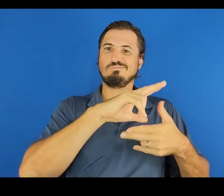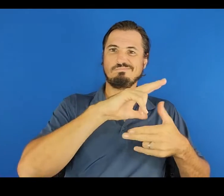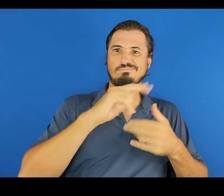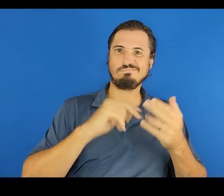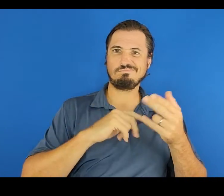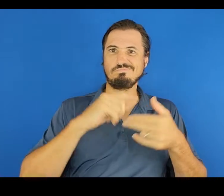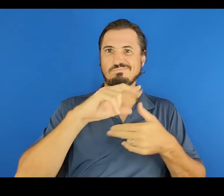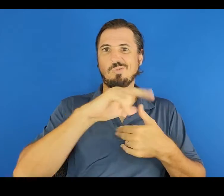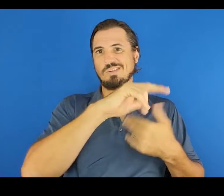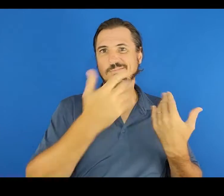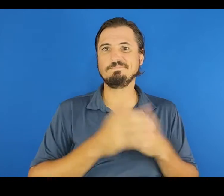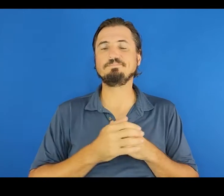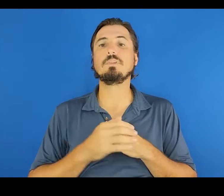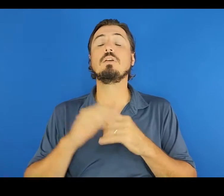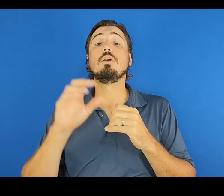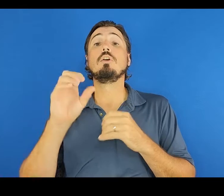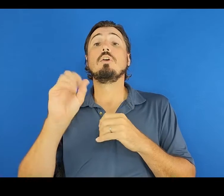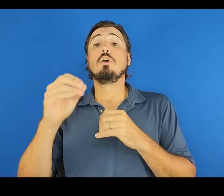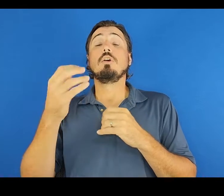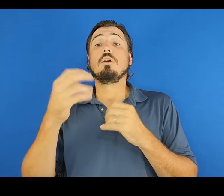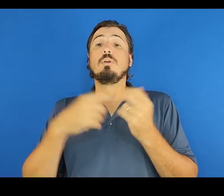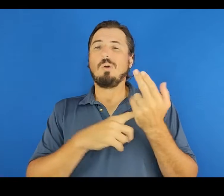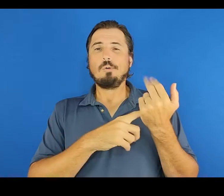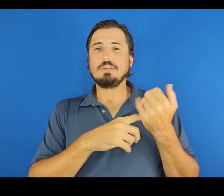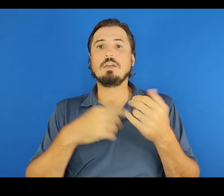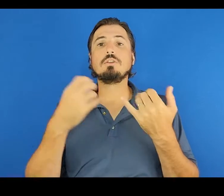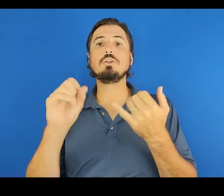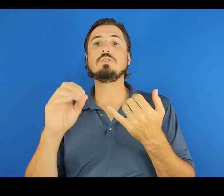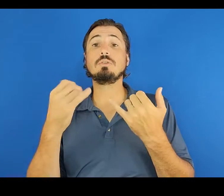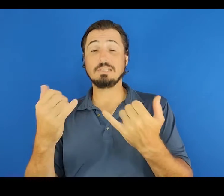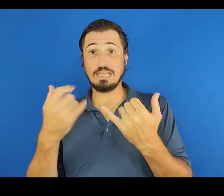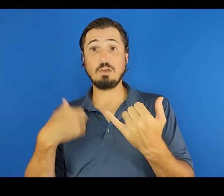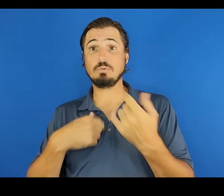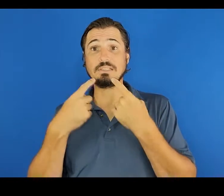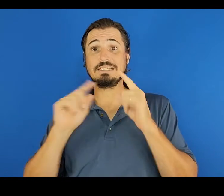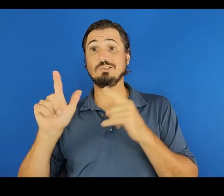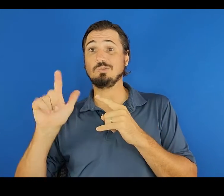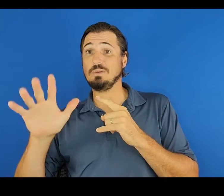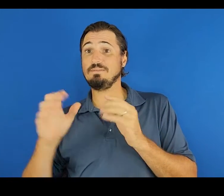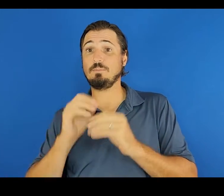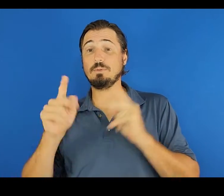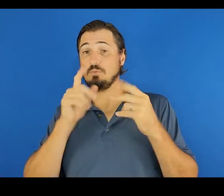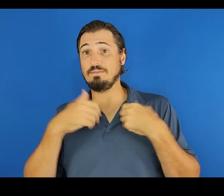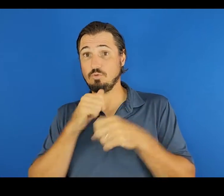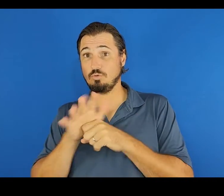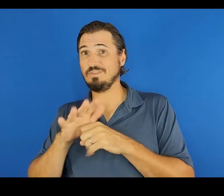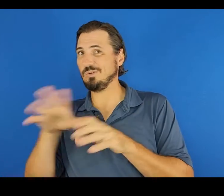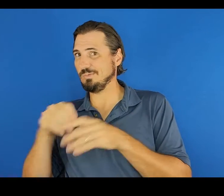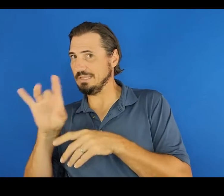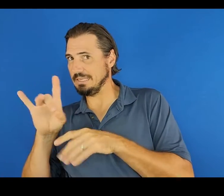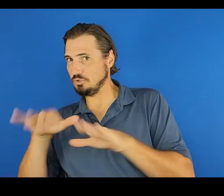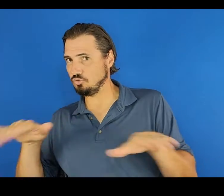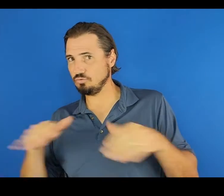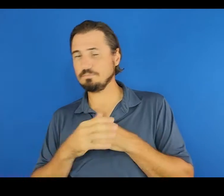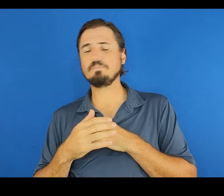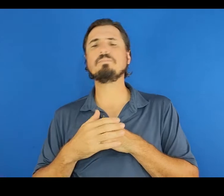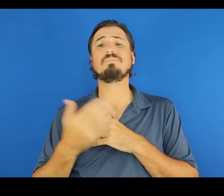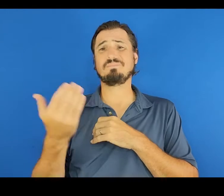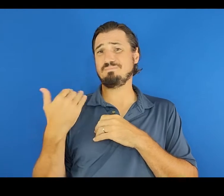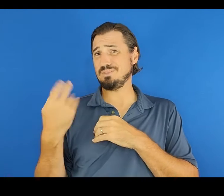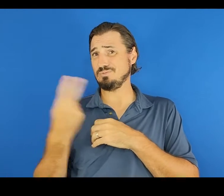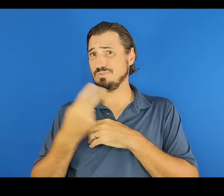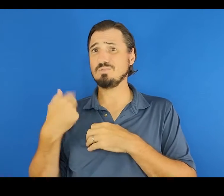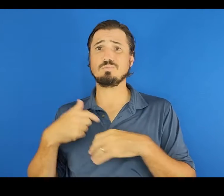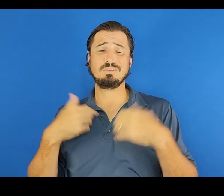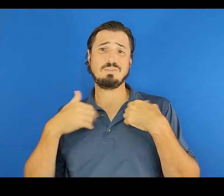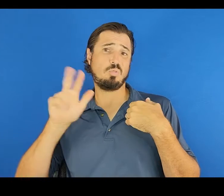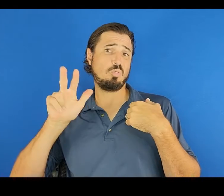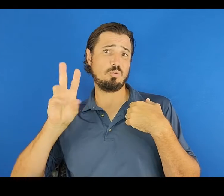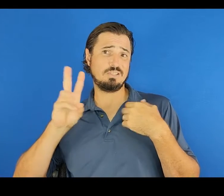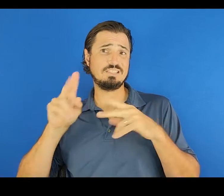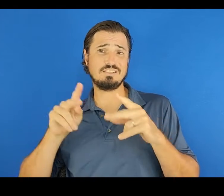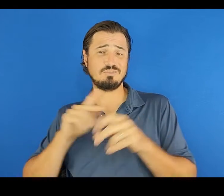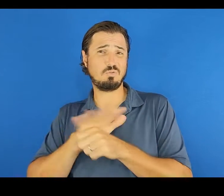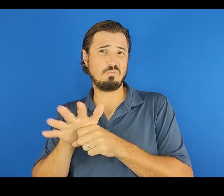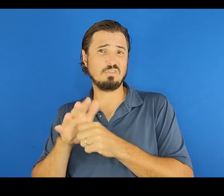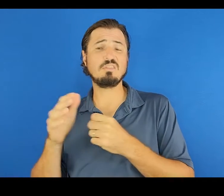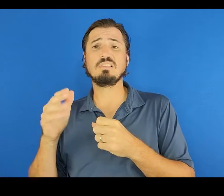Today, the Kauai District Health Office is reporting 25 new cases, including eight children. Over the previous two days, we confirmed a total of 36 cases, including nine children.